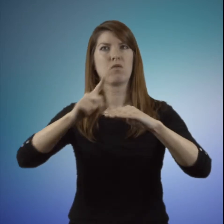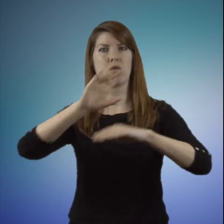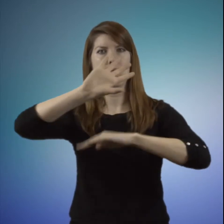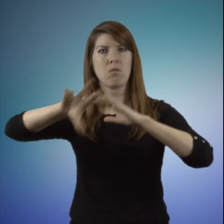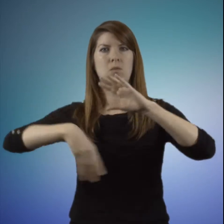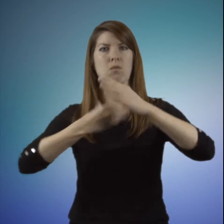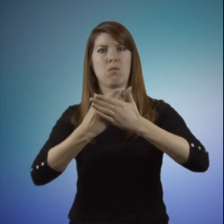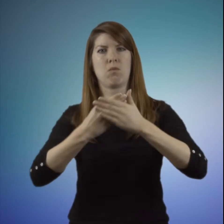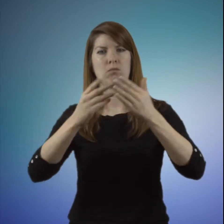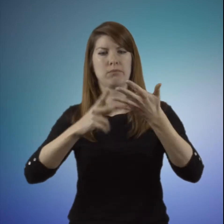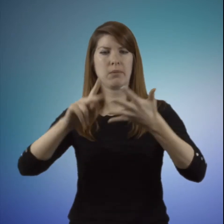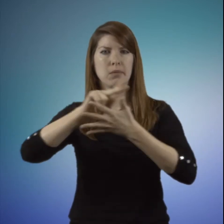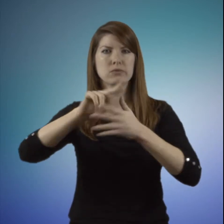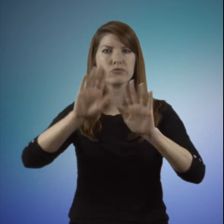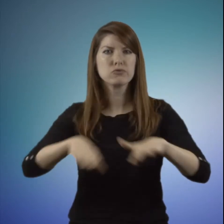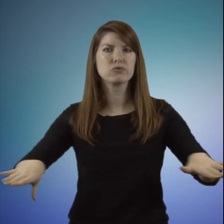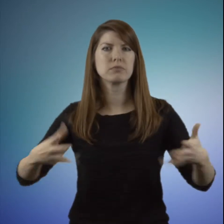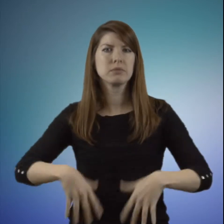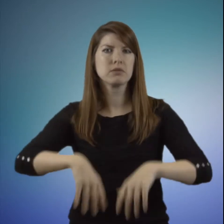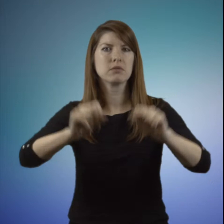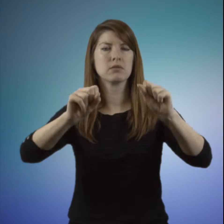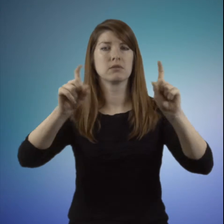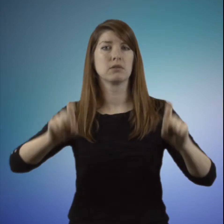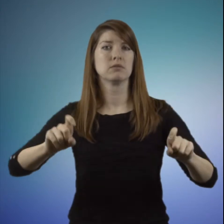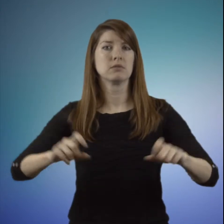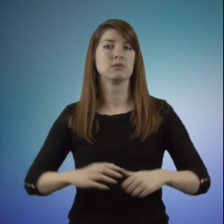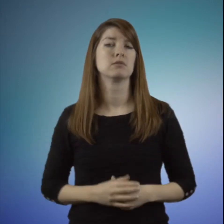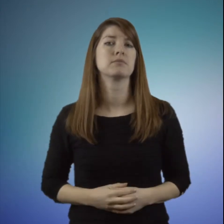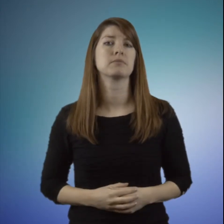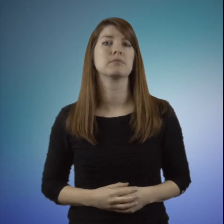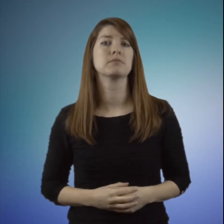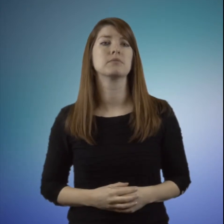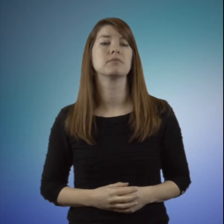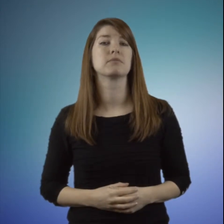of children who might be taking the test.